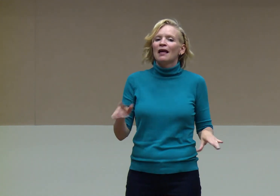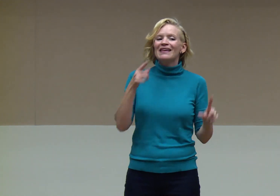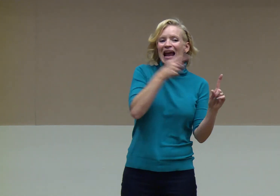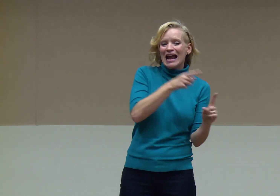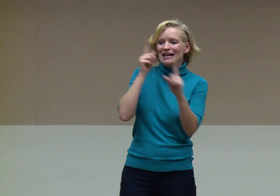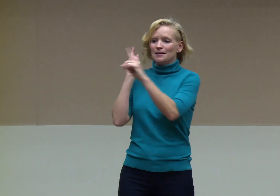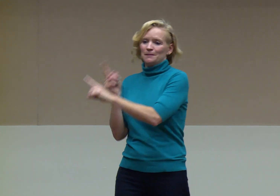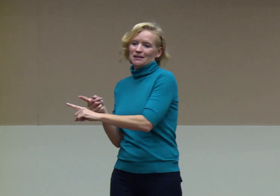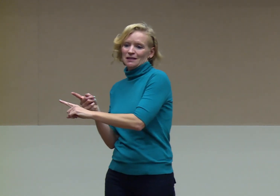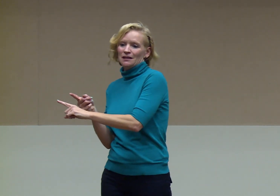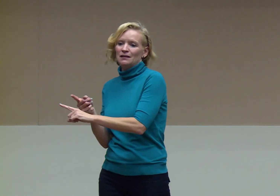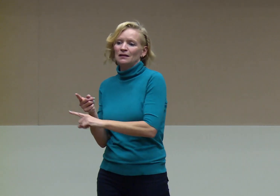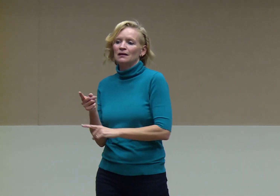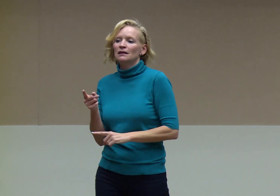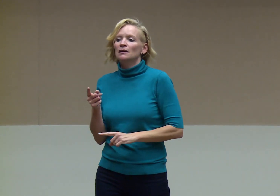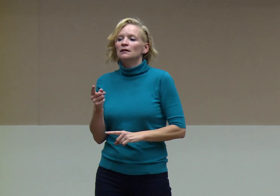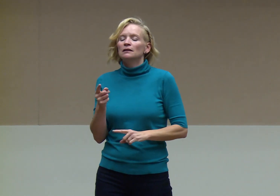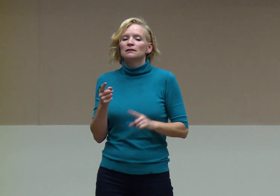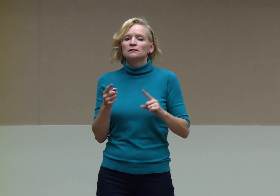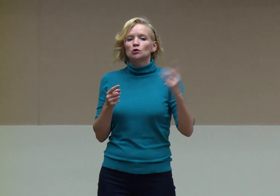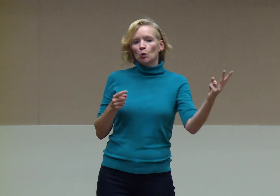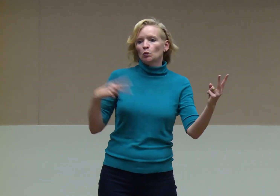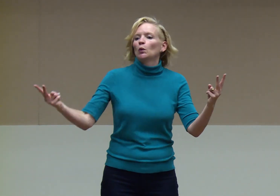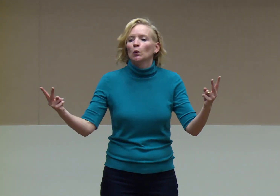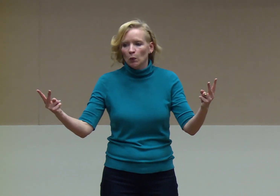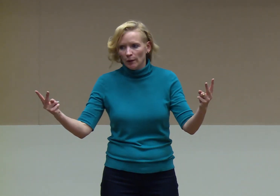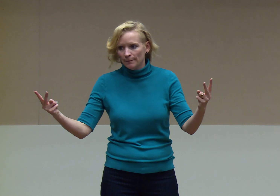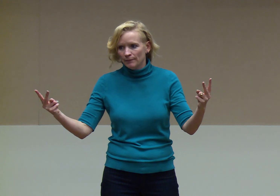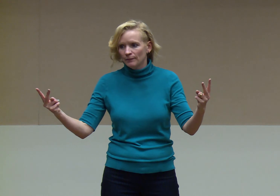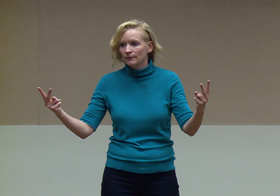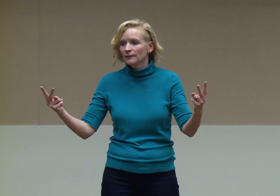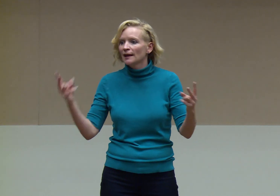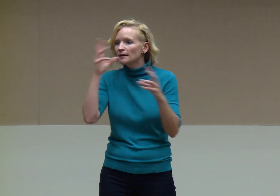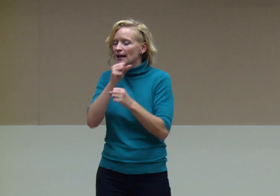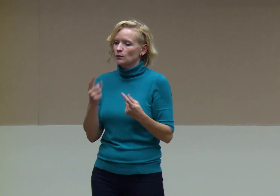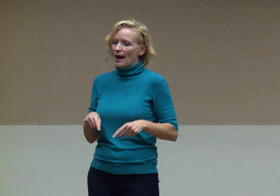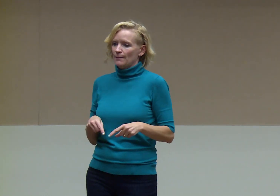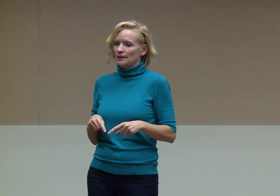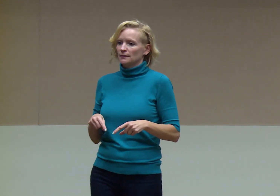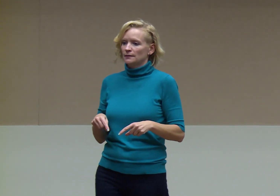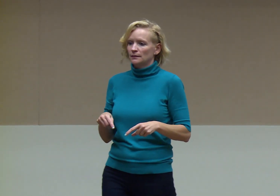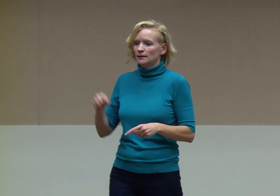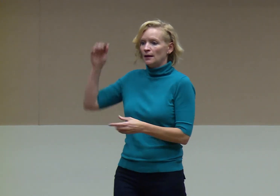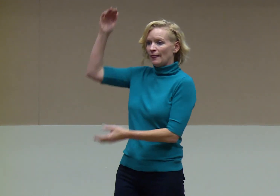And the aims essentially were just evenly divided, 2 and 2. And guess what happened.